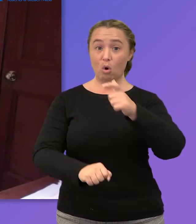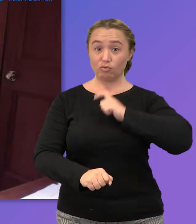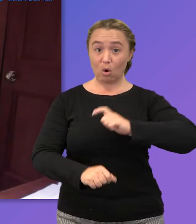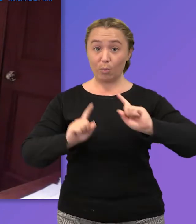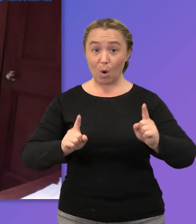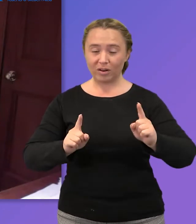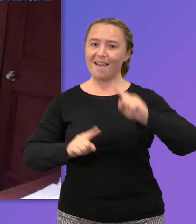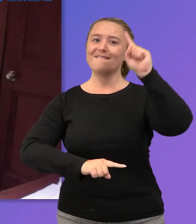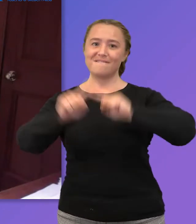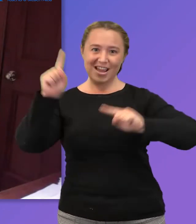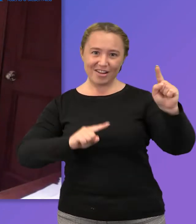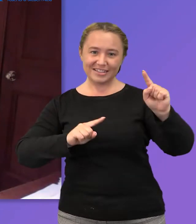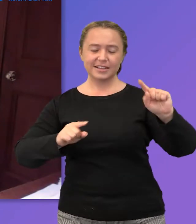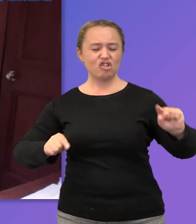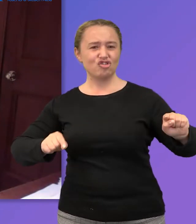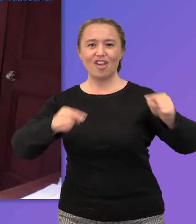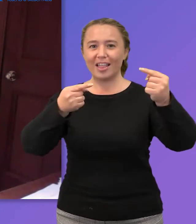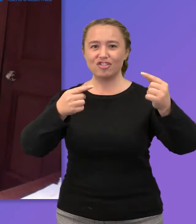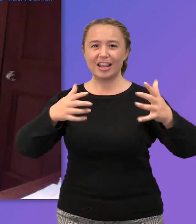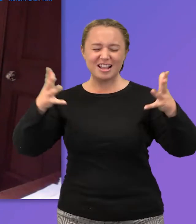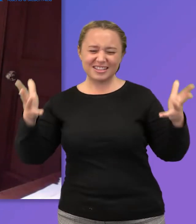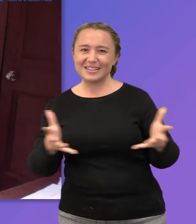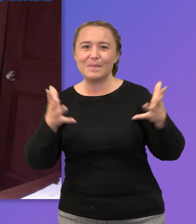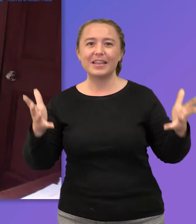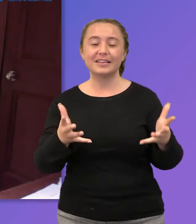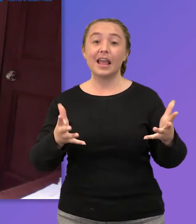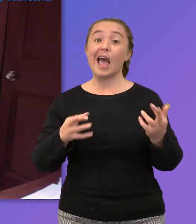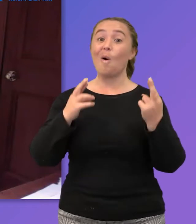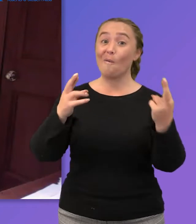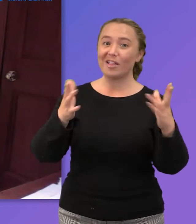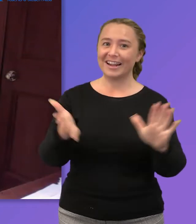on the board will be varied, challenging, stimulating and I very much hope enjoyable.